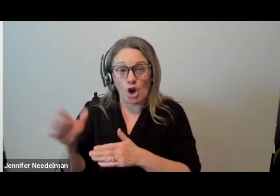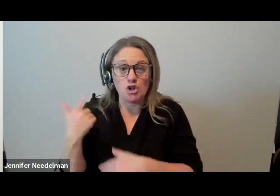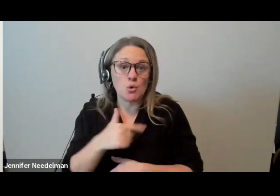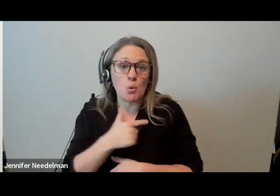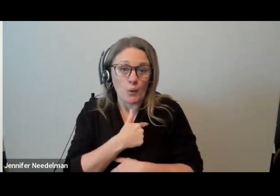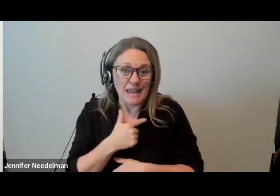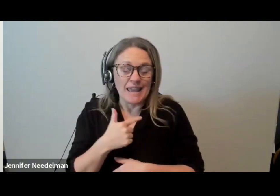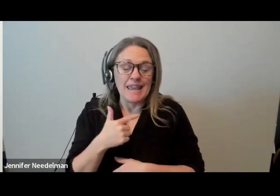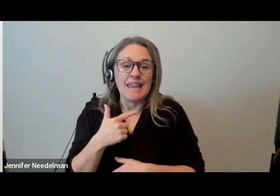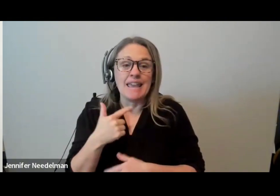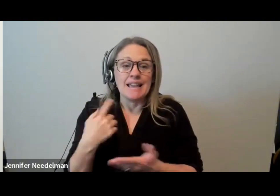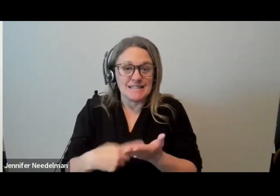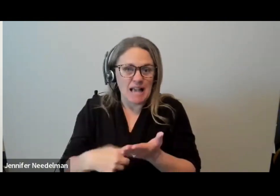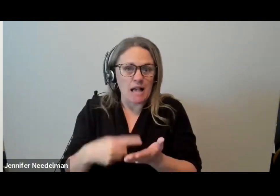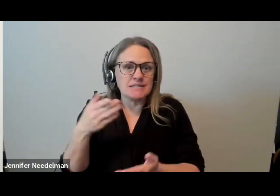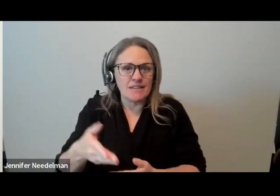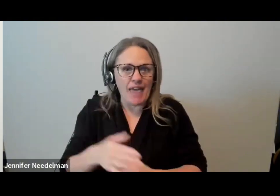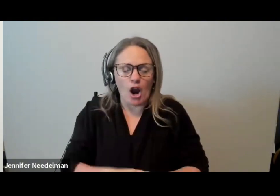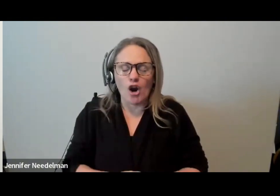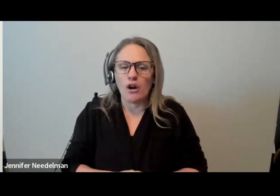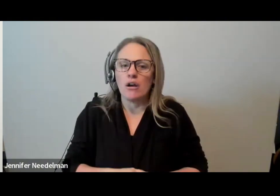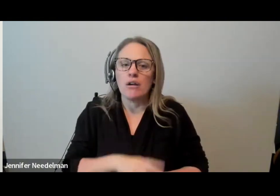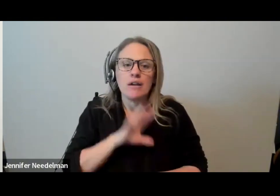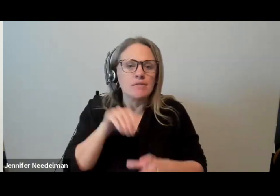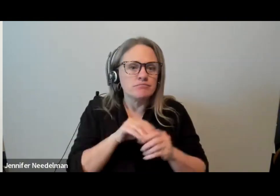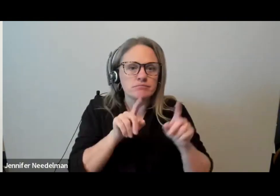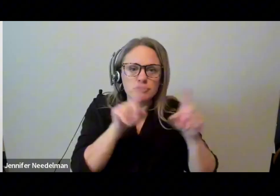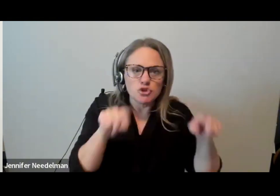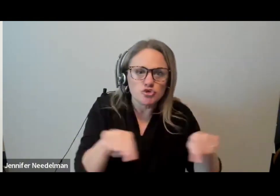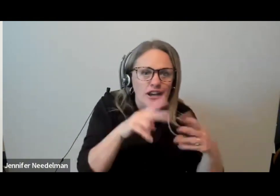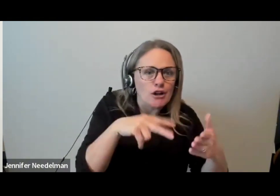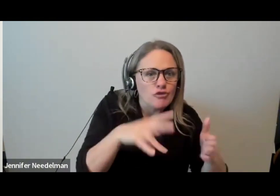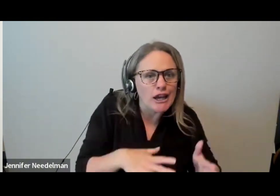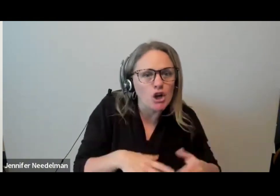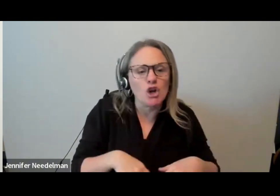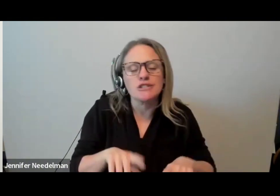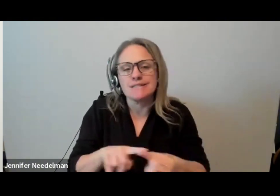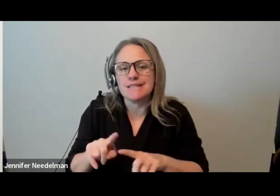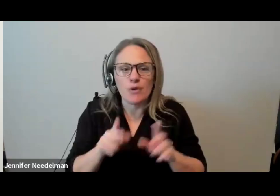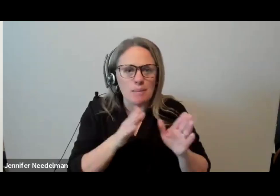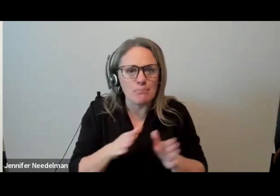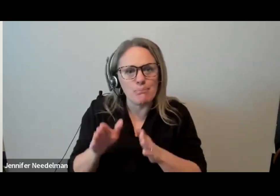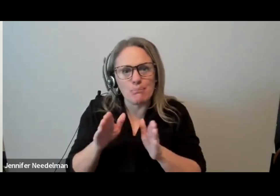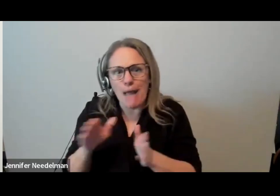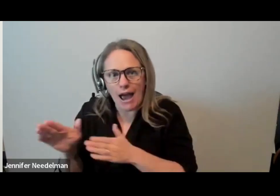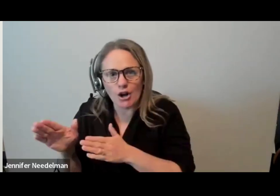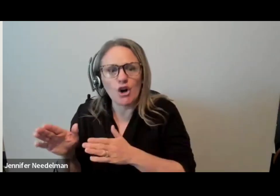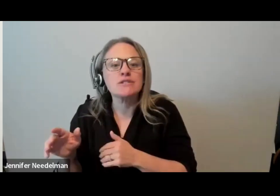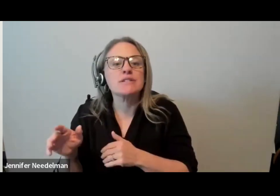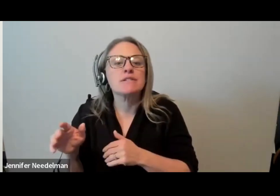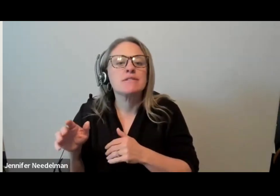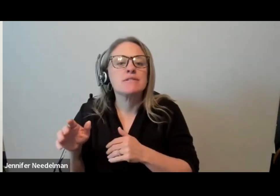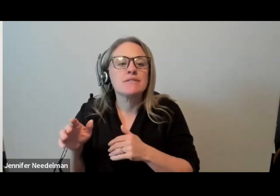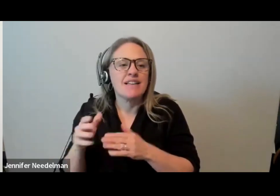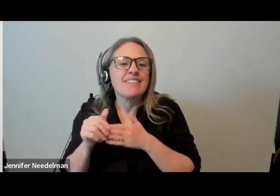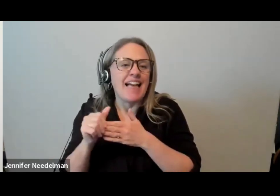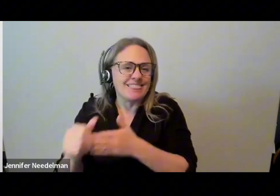your color contrasts, like, all the different functions, and all the different patterns that will lead to some form of accessibility. We'd encourage you to review them.